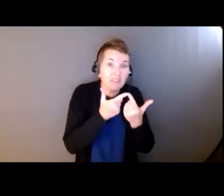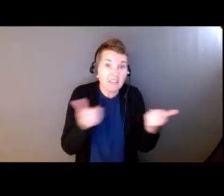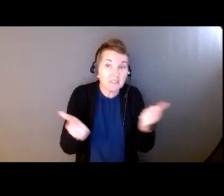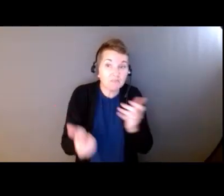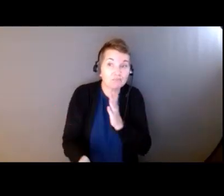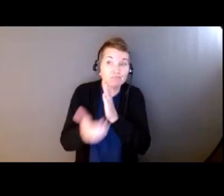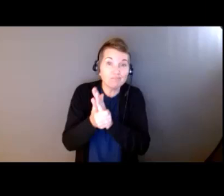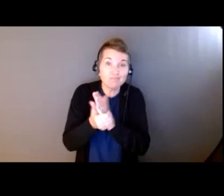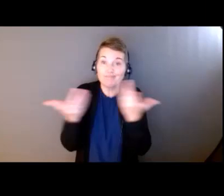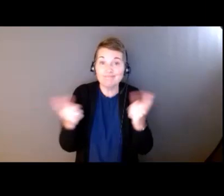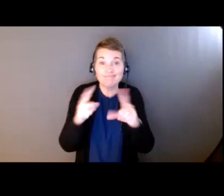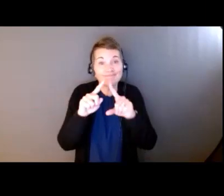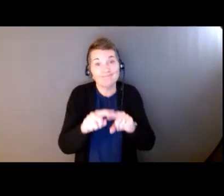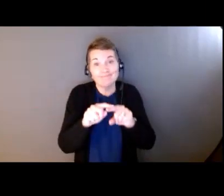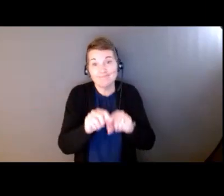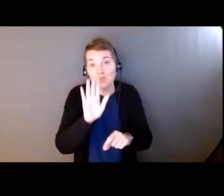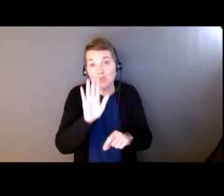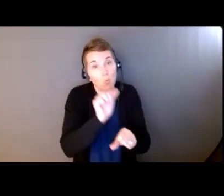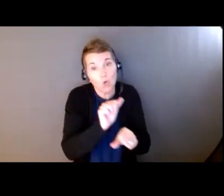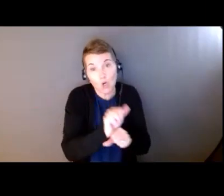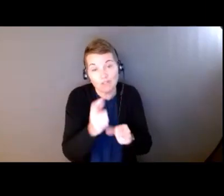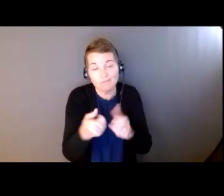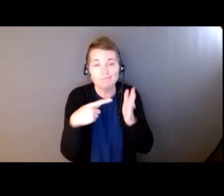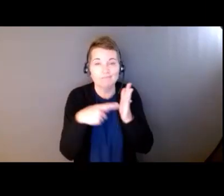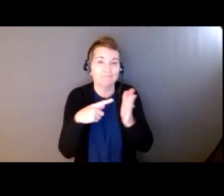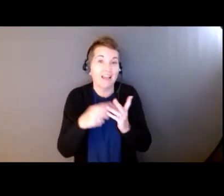So, for visual artists, of course, we would expect to see images, possibly